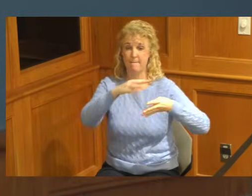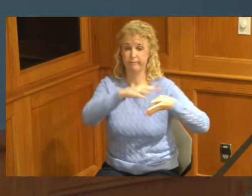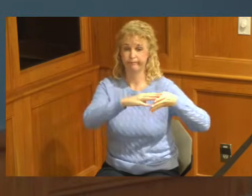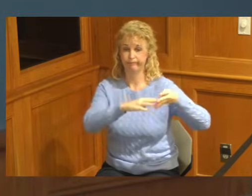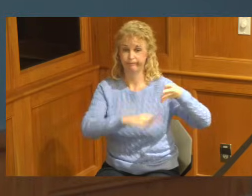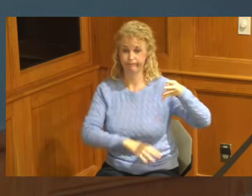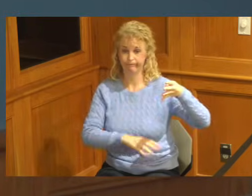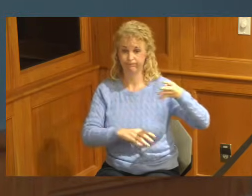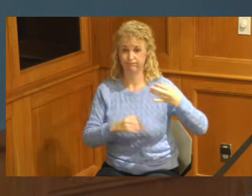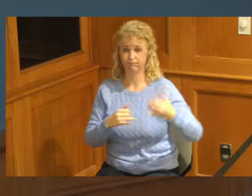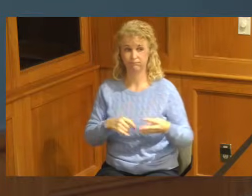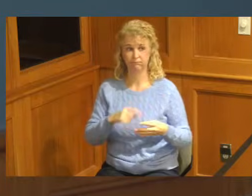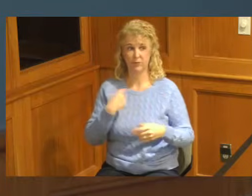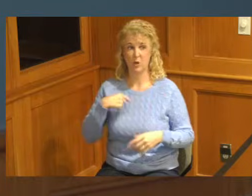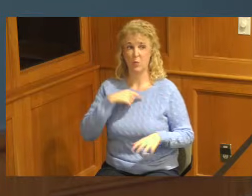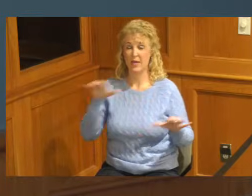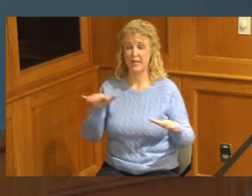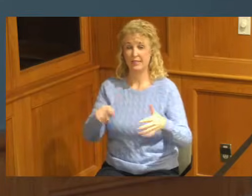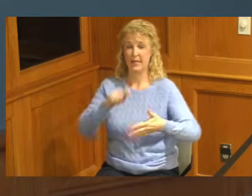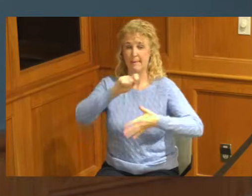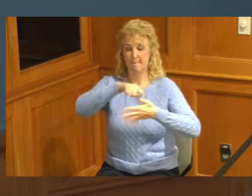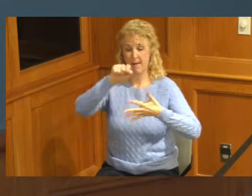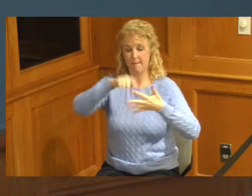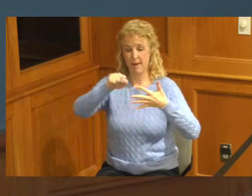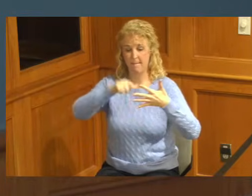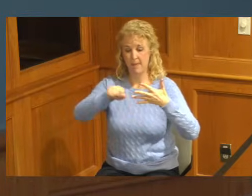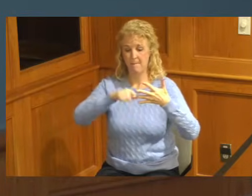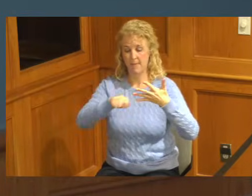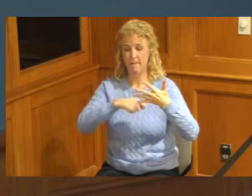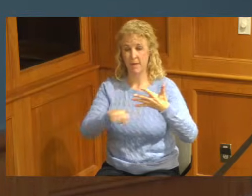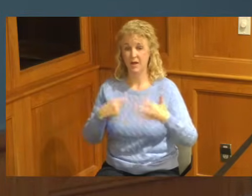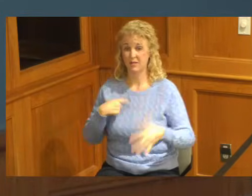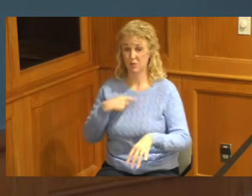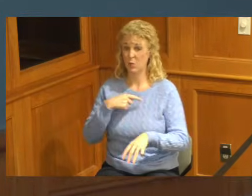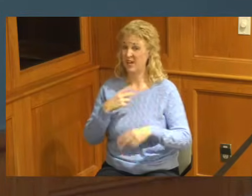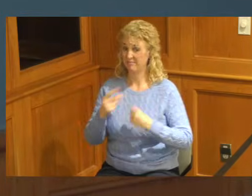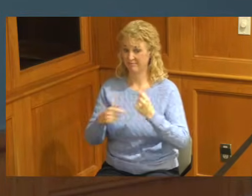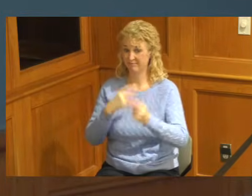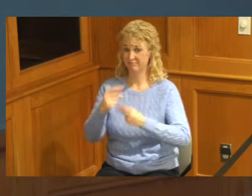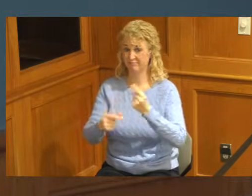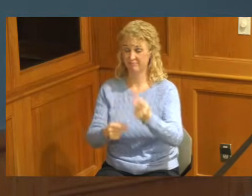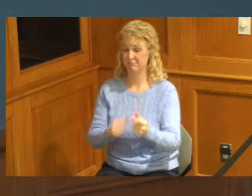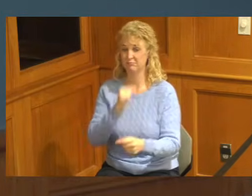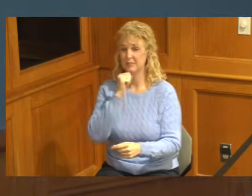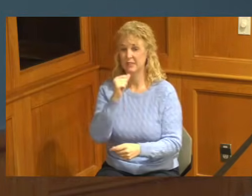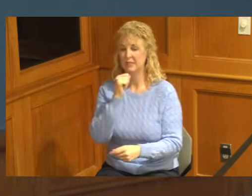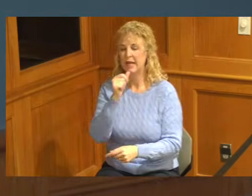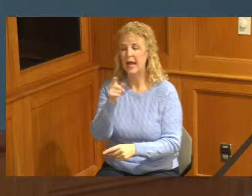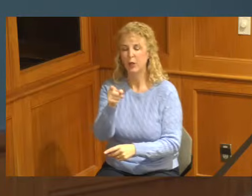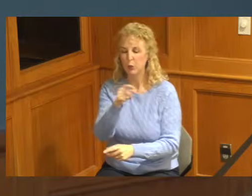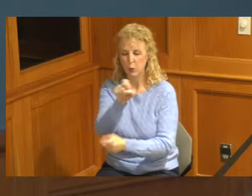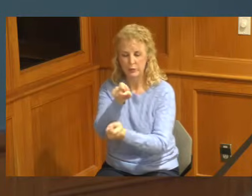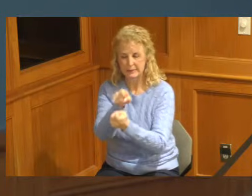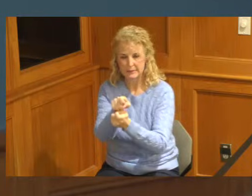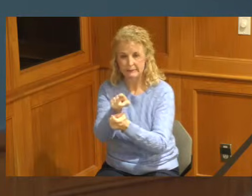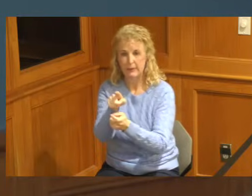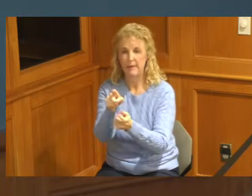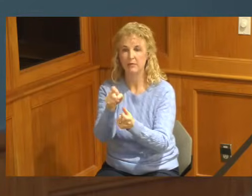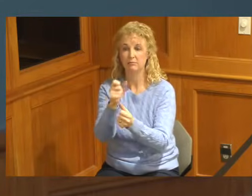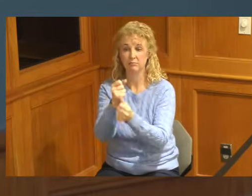you did this day, that day. Be so going to move quickly and not not you necessarily, but not wait